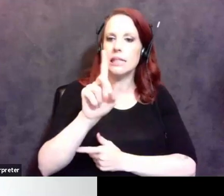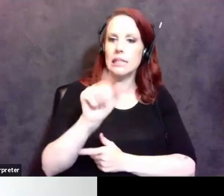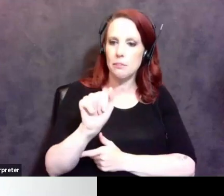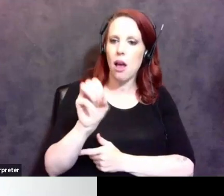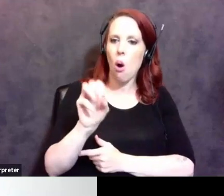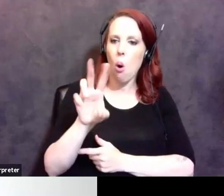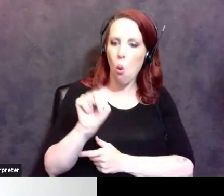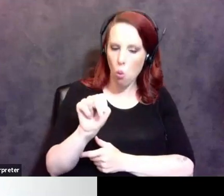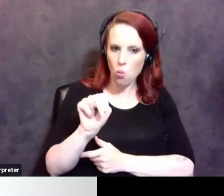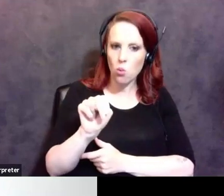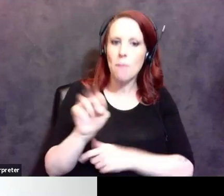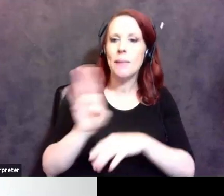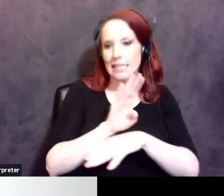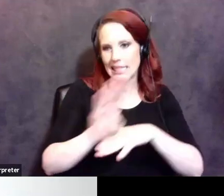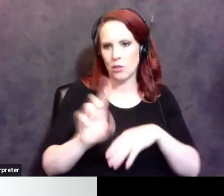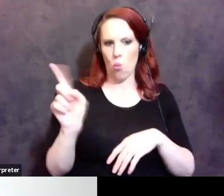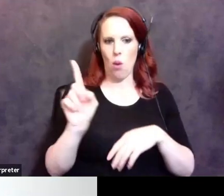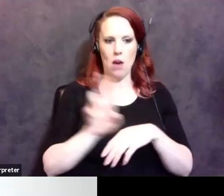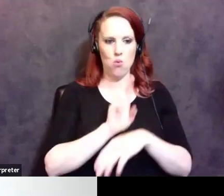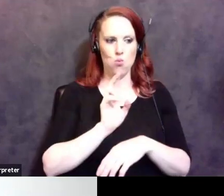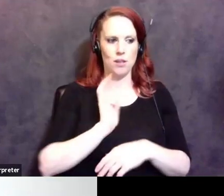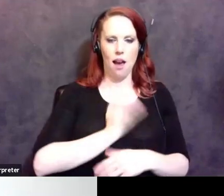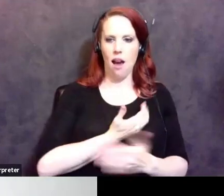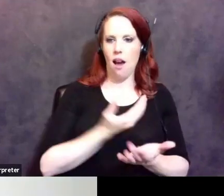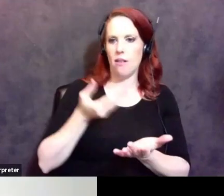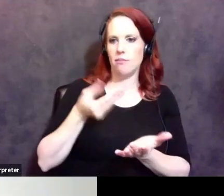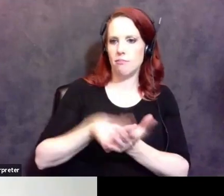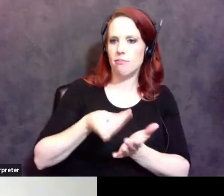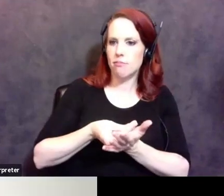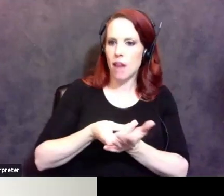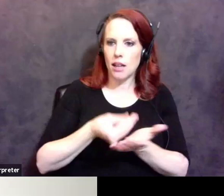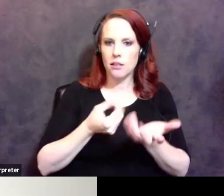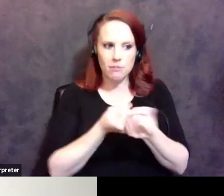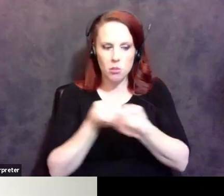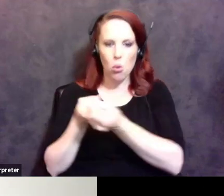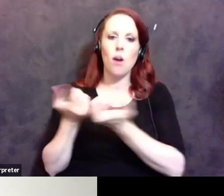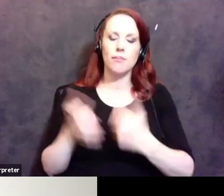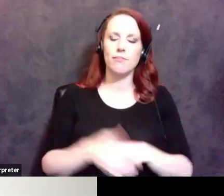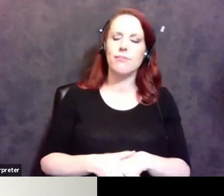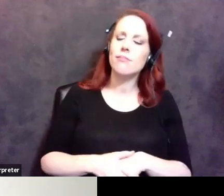clout? That's another. Awesome. You touched on this